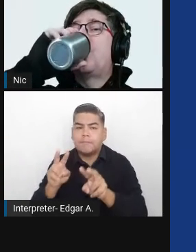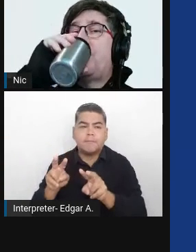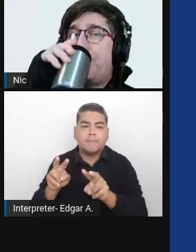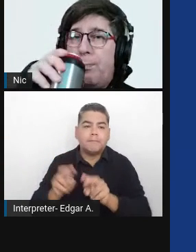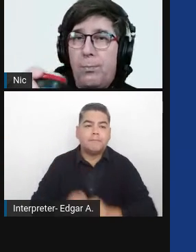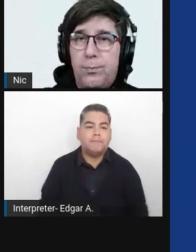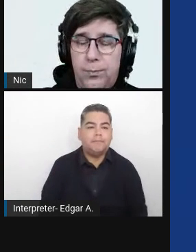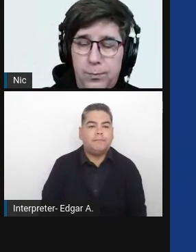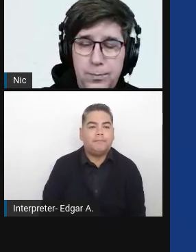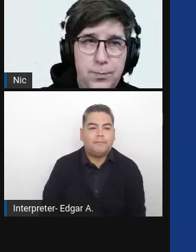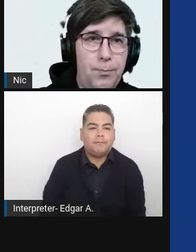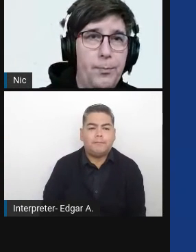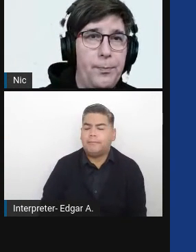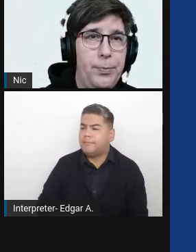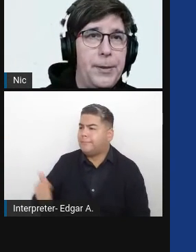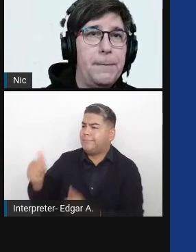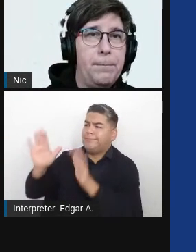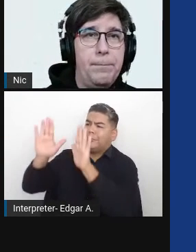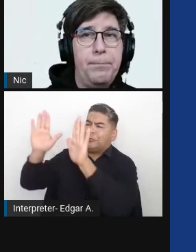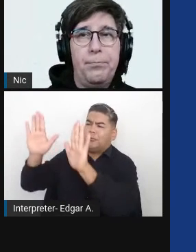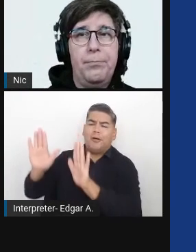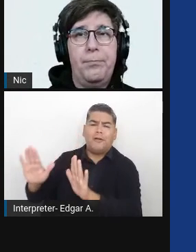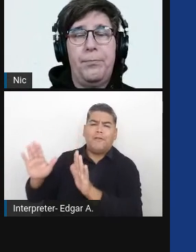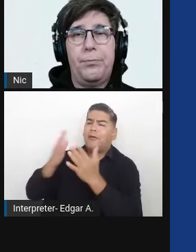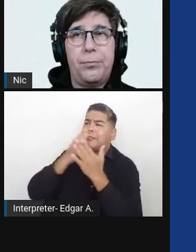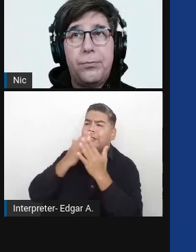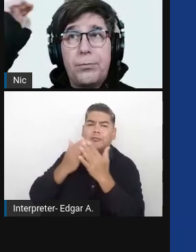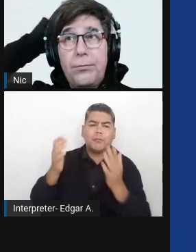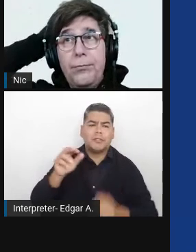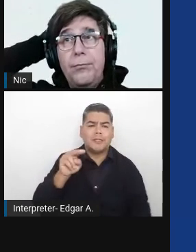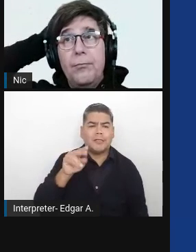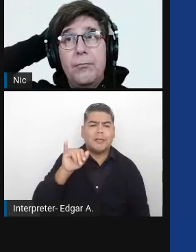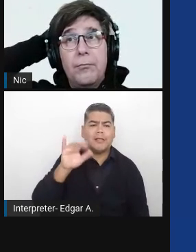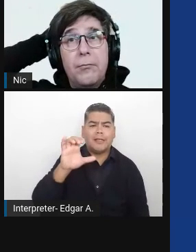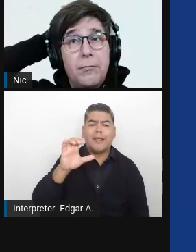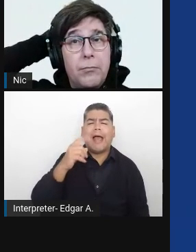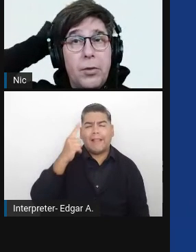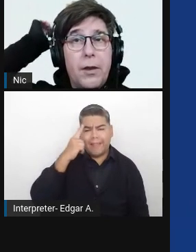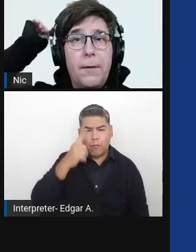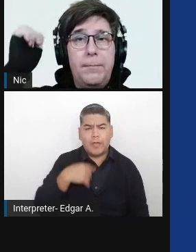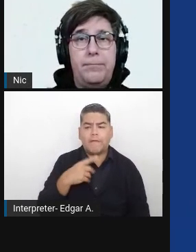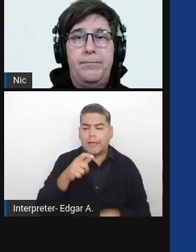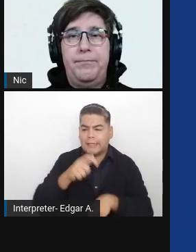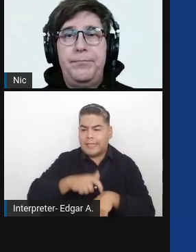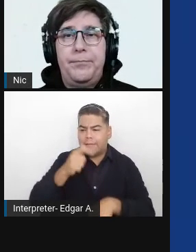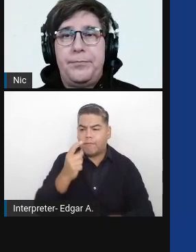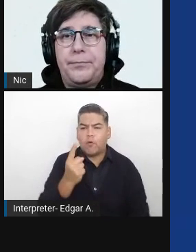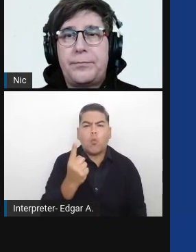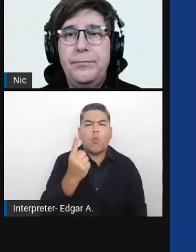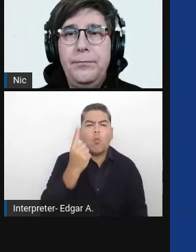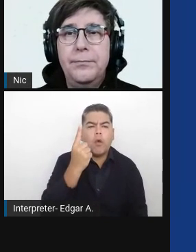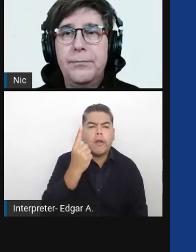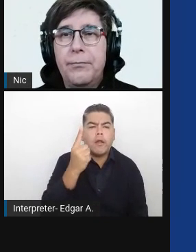That was great. Thank you so much, Nic. I think we only are going to have time for one question, but we'll see how quickly we can move through them.